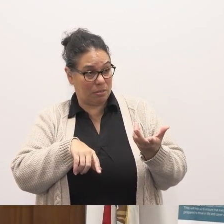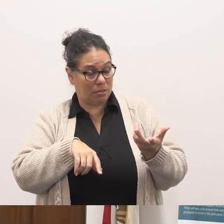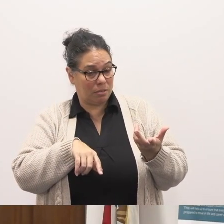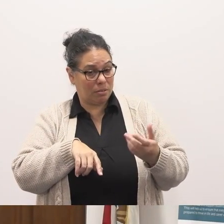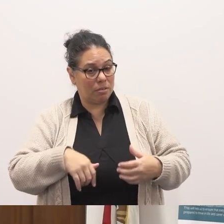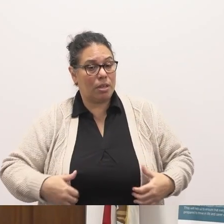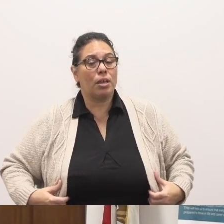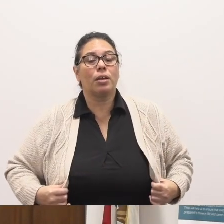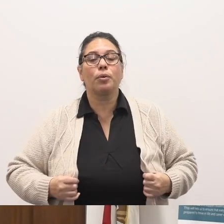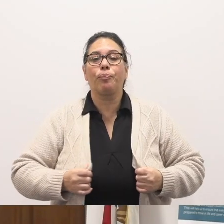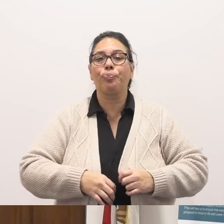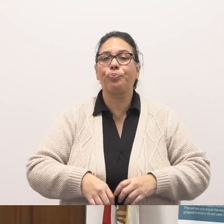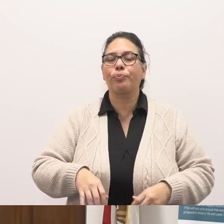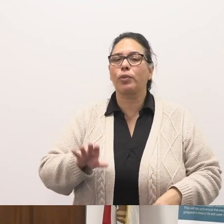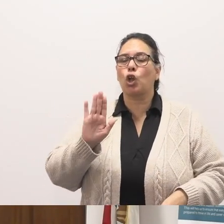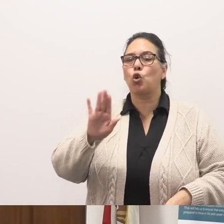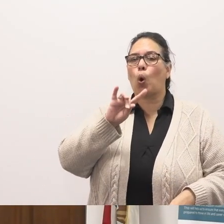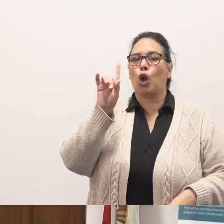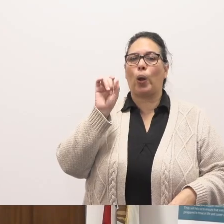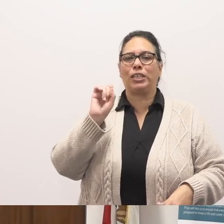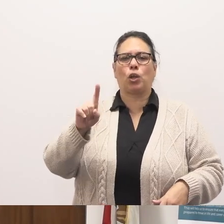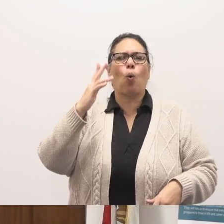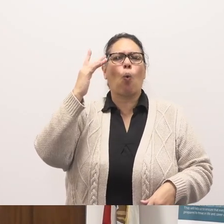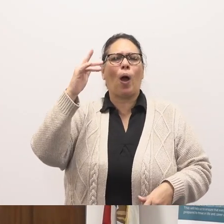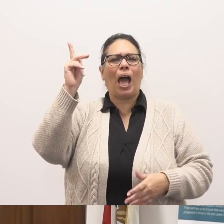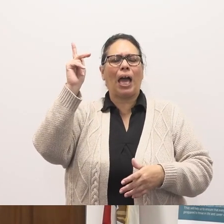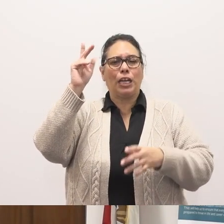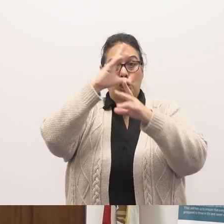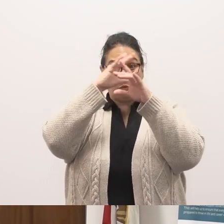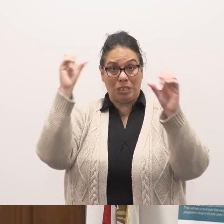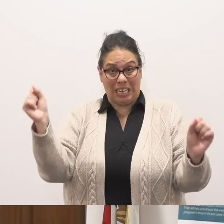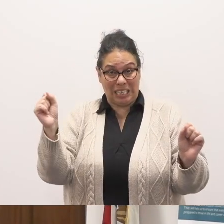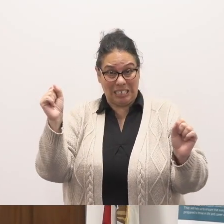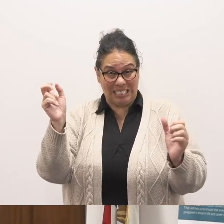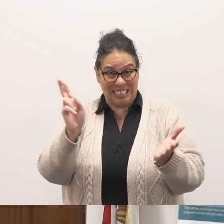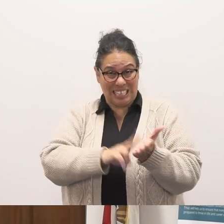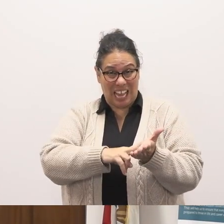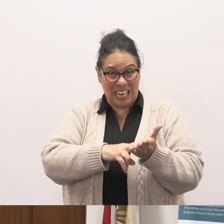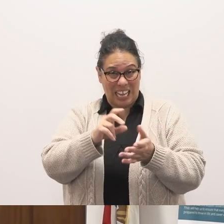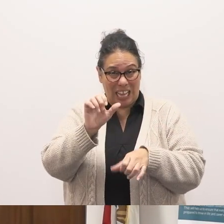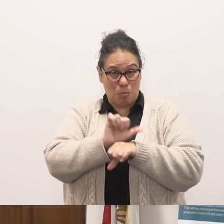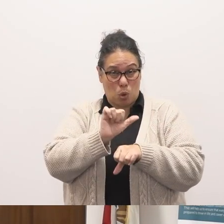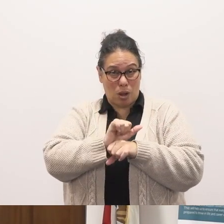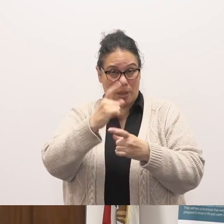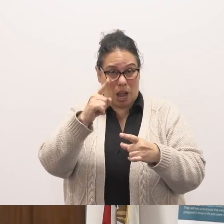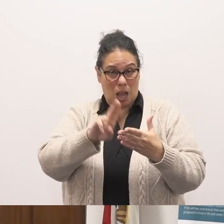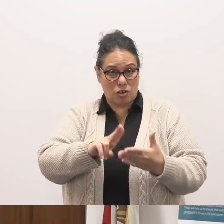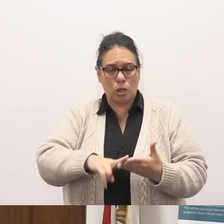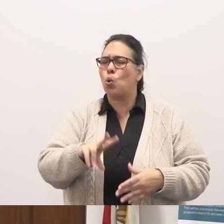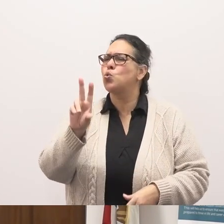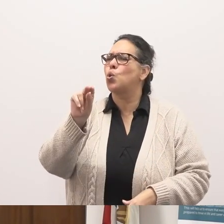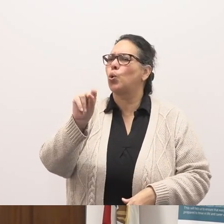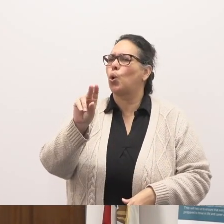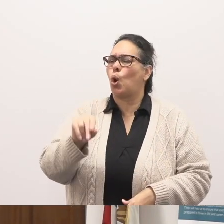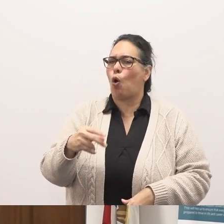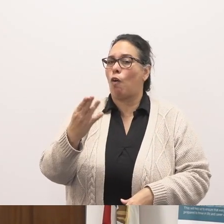So, your question is why is the Superintendent signing employment contracts? No. So, one of the items that we're approving, 14.8,